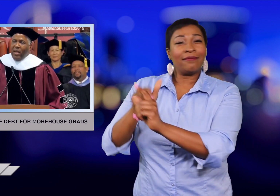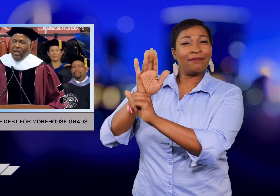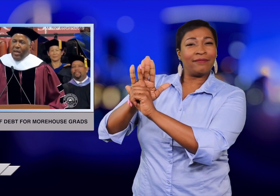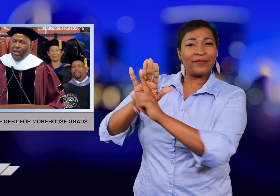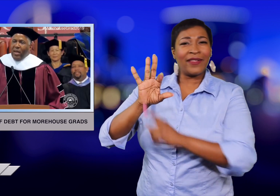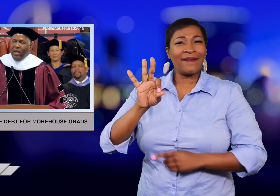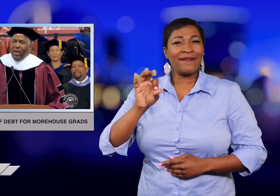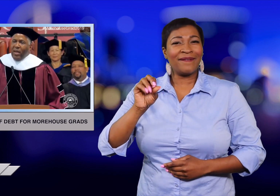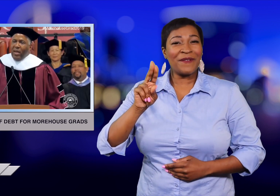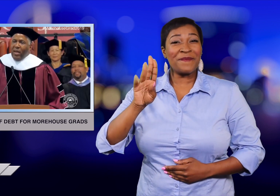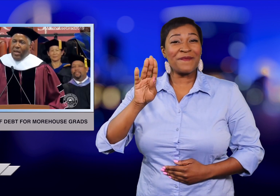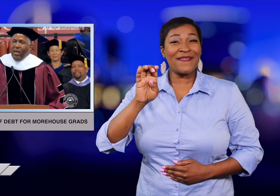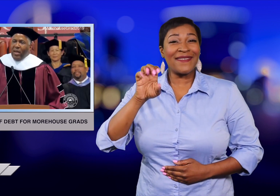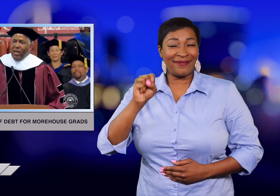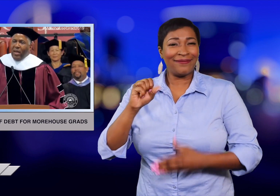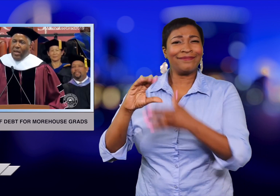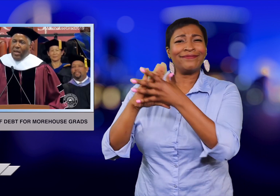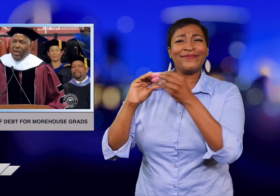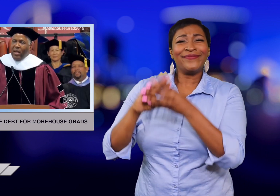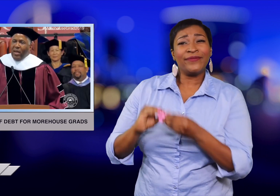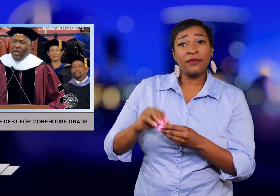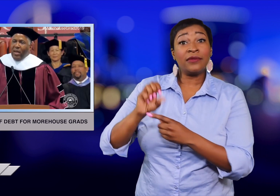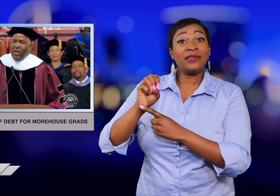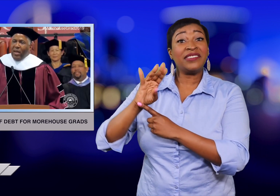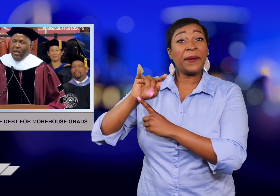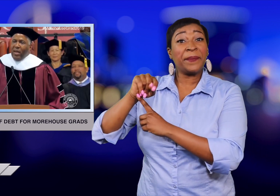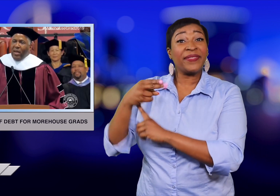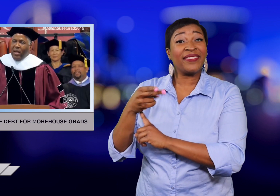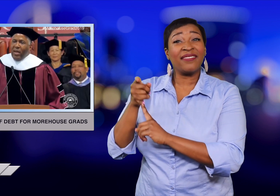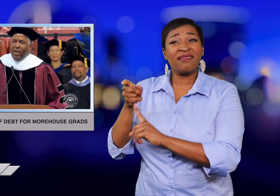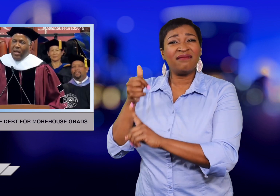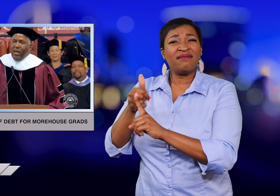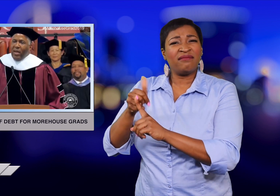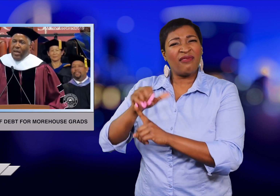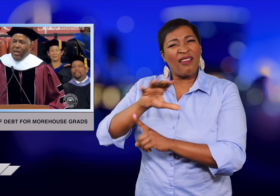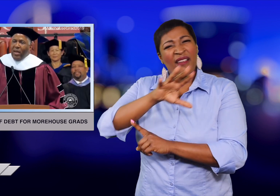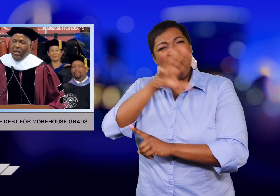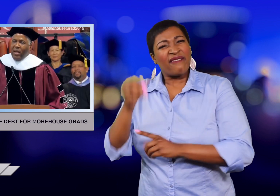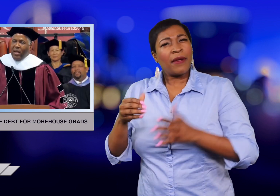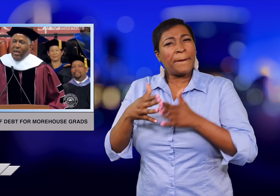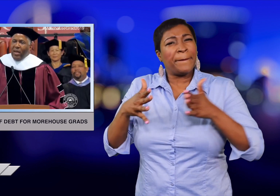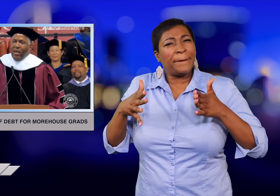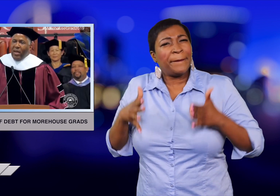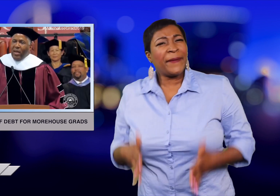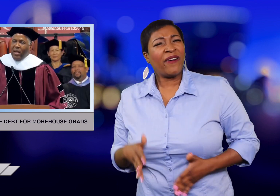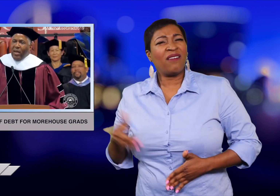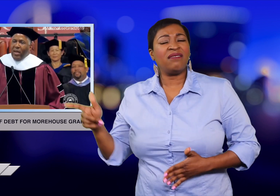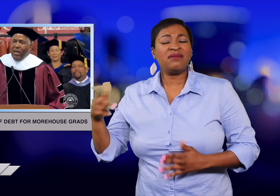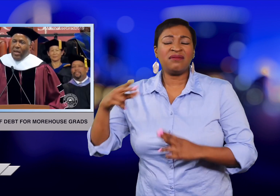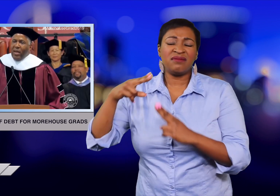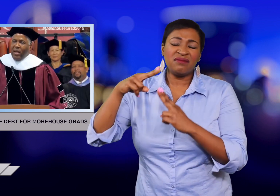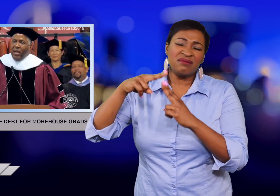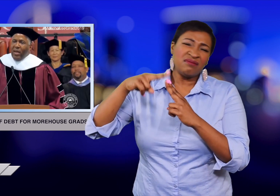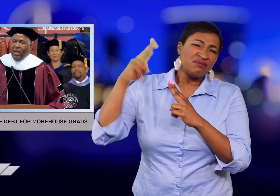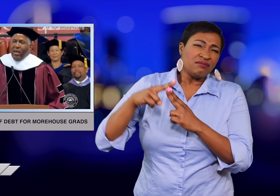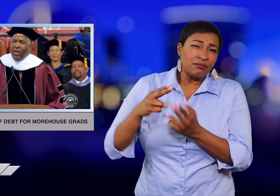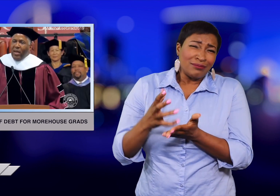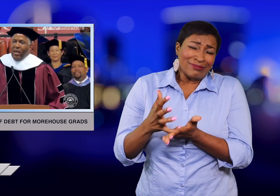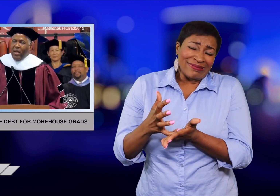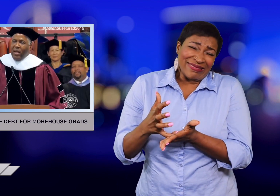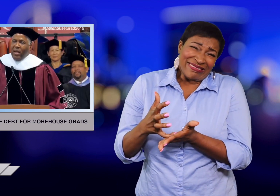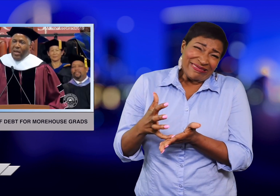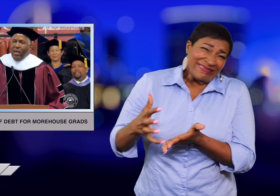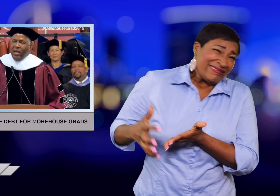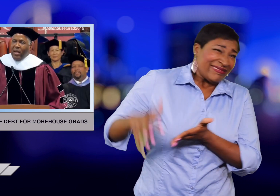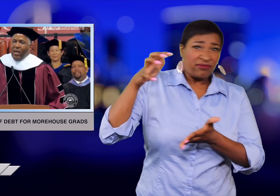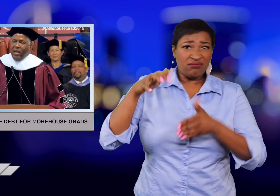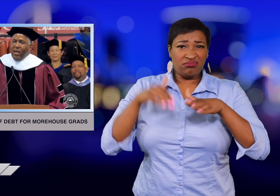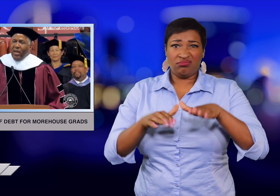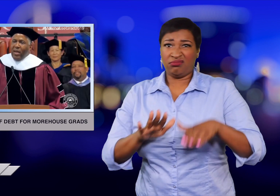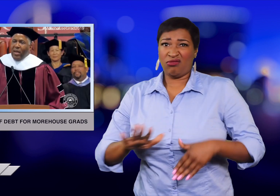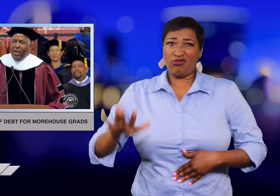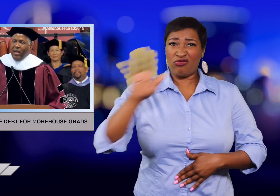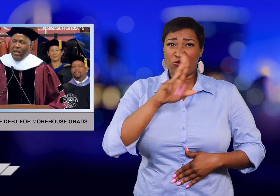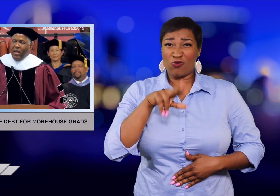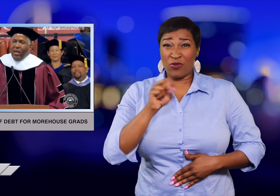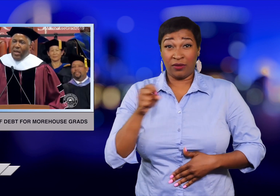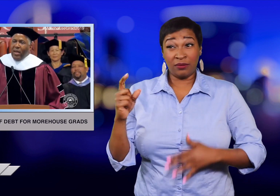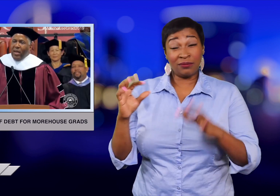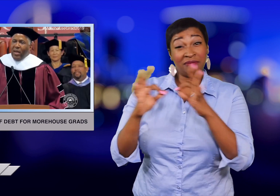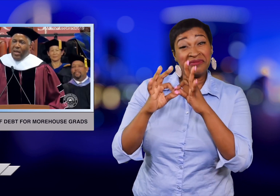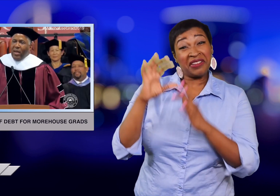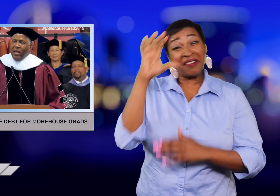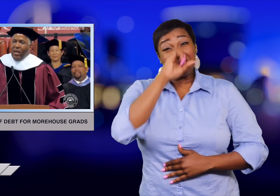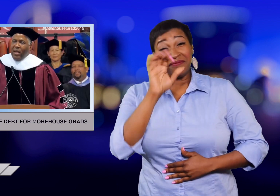According to Forbes, Smith is the richest African-American in the United States, worth